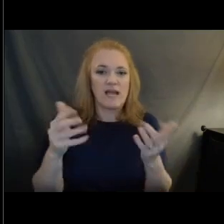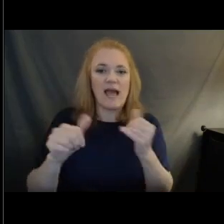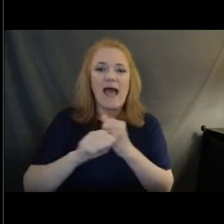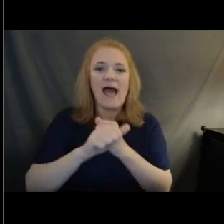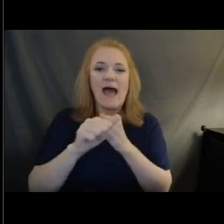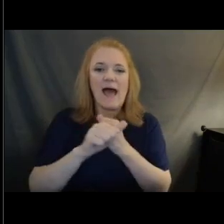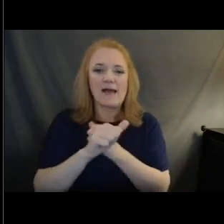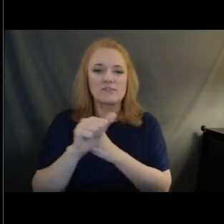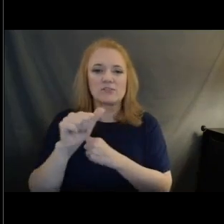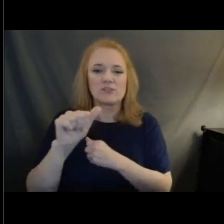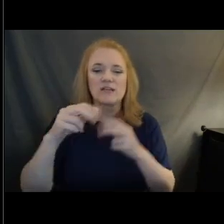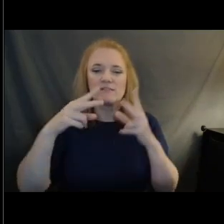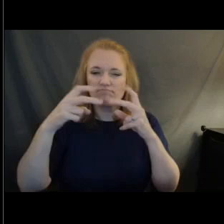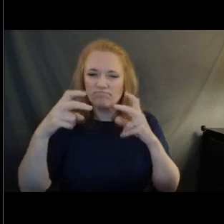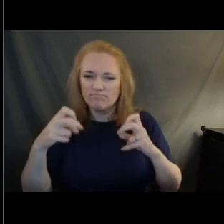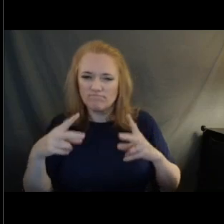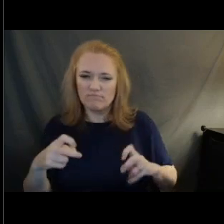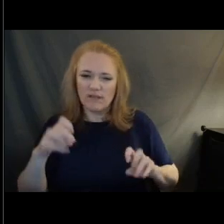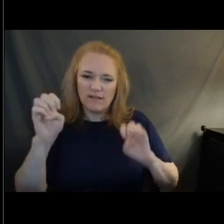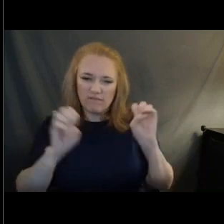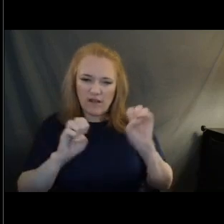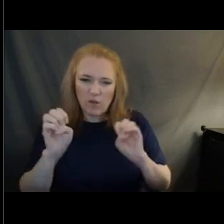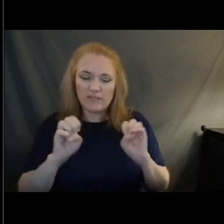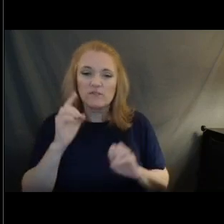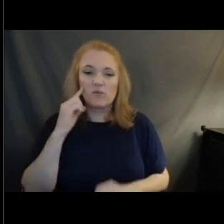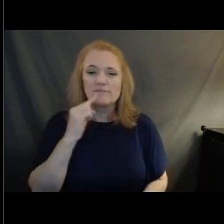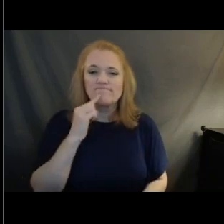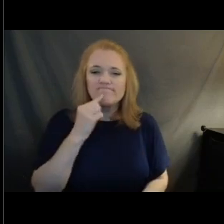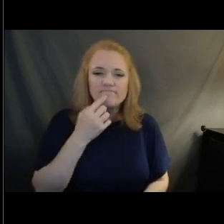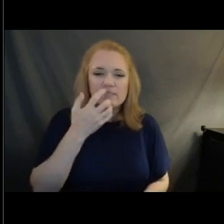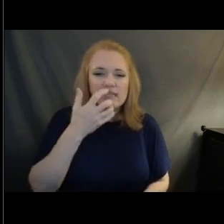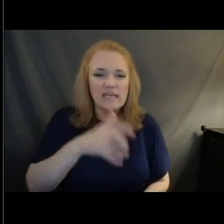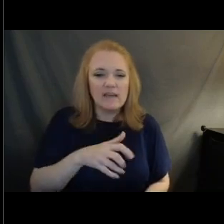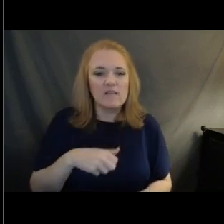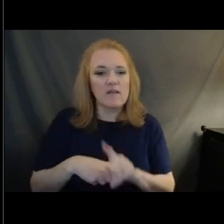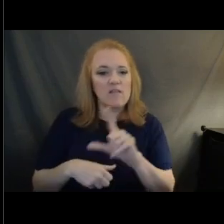a number of hazards including extreme heat. On the left-hand side, shows an interactive